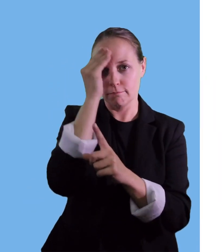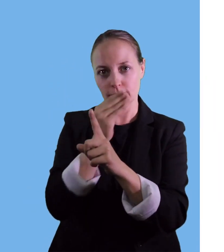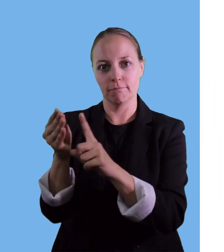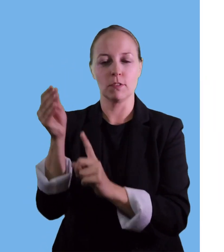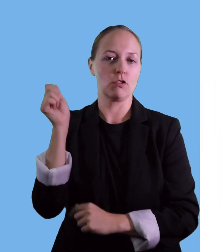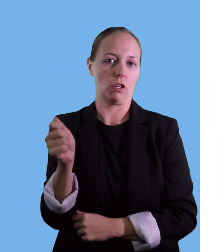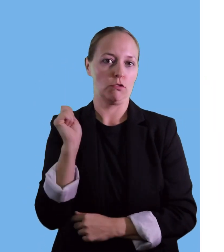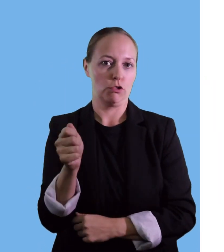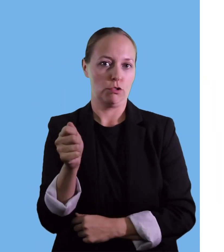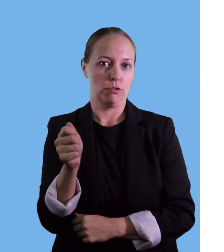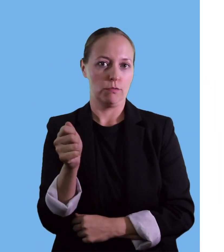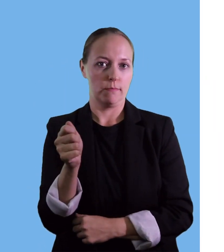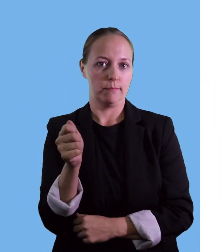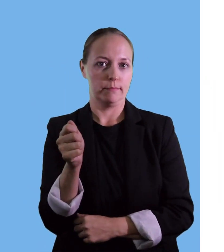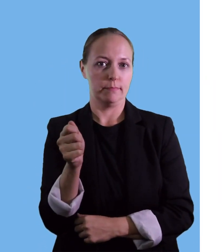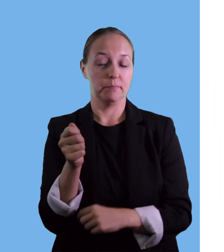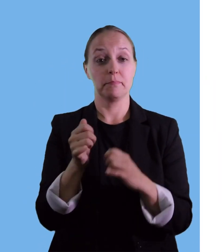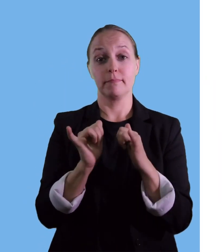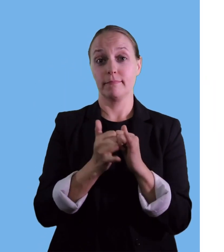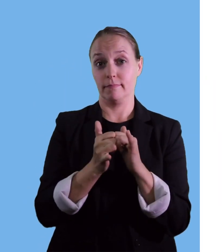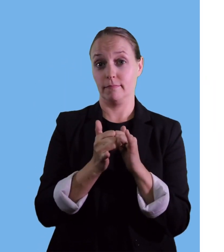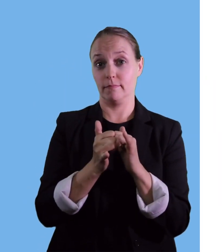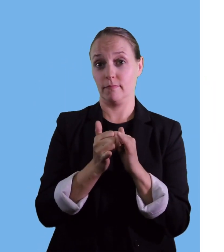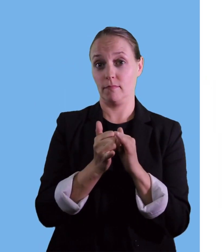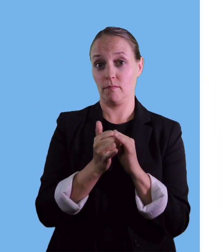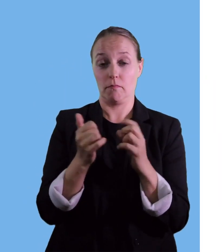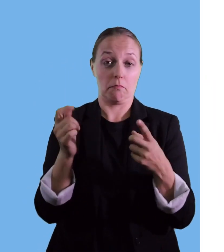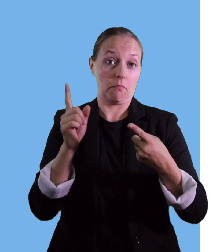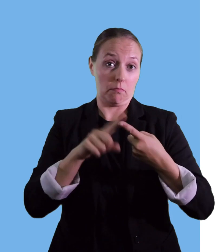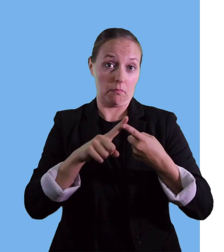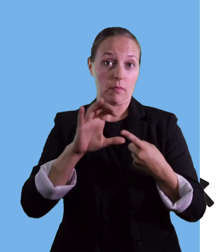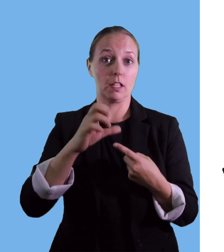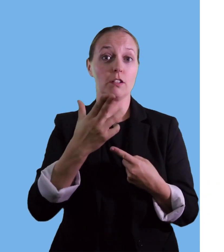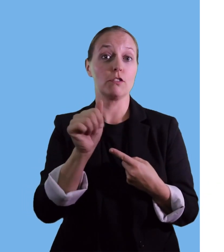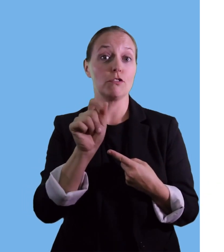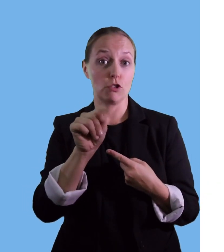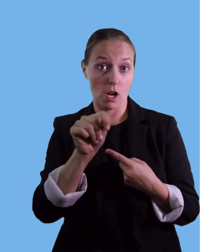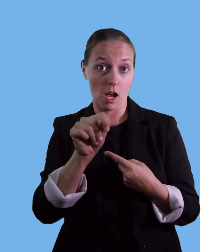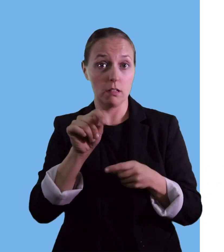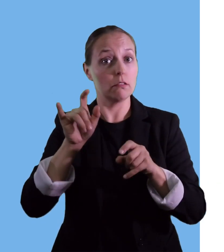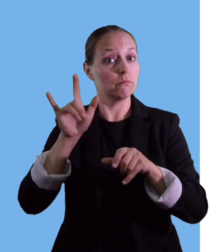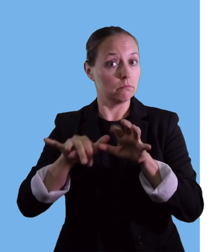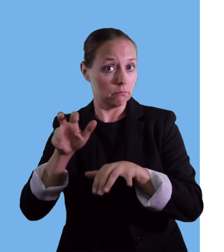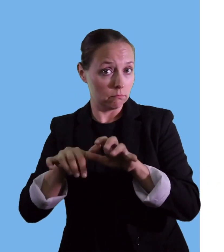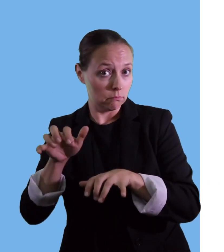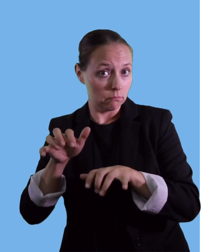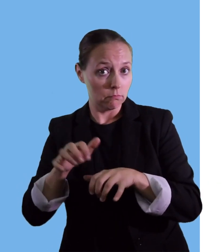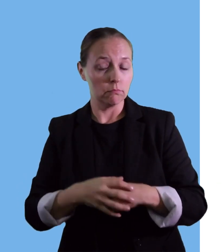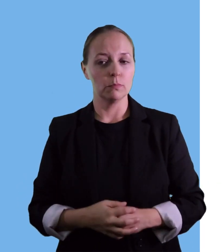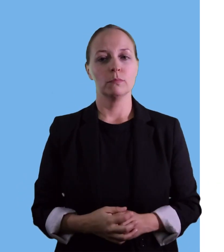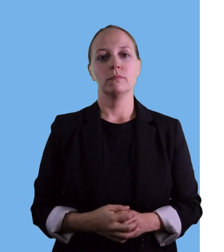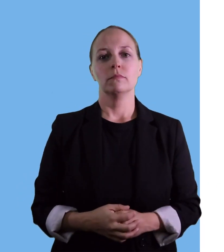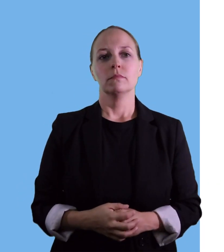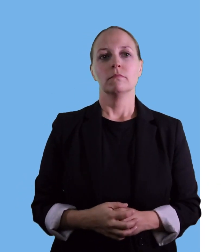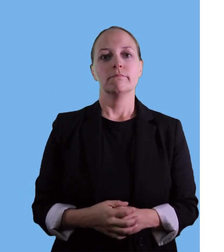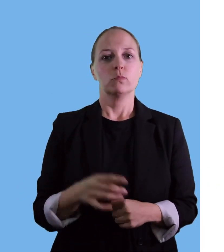let the judge know. You may choose to do this by typing a message in the chat.